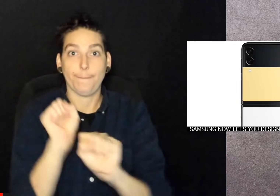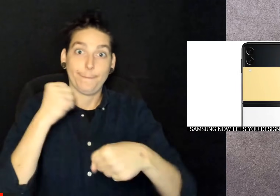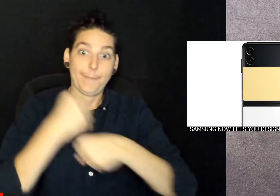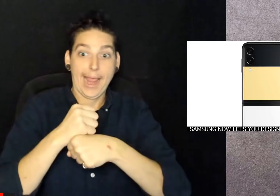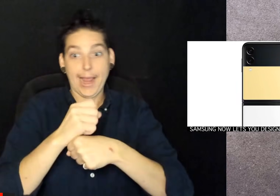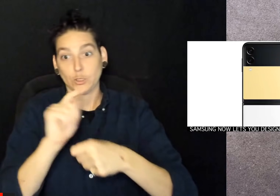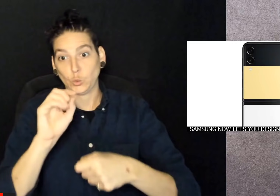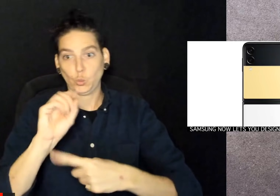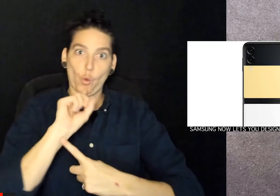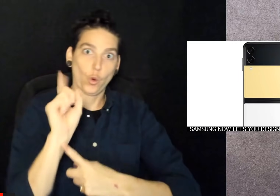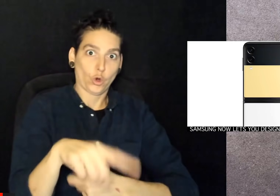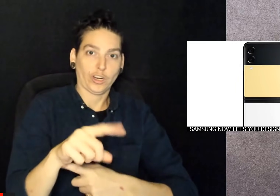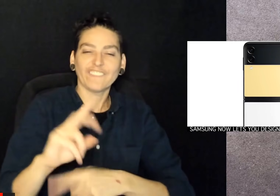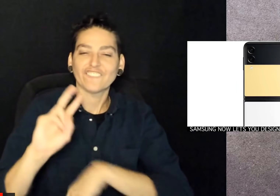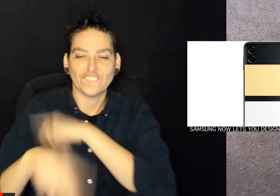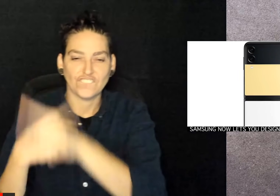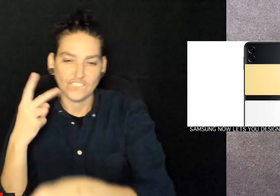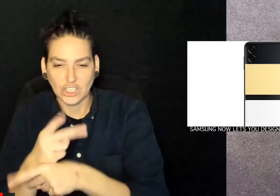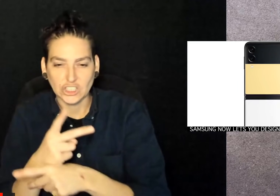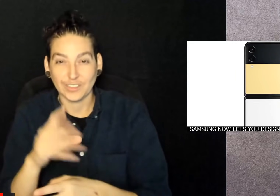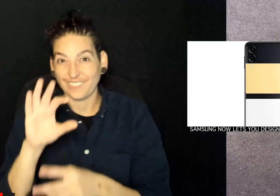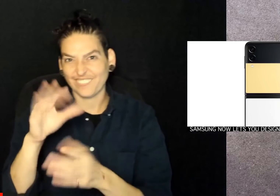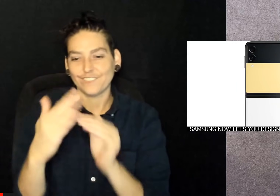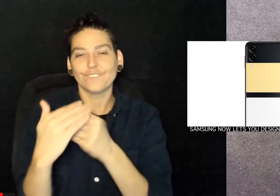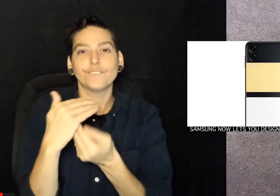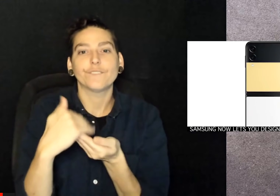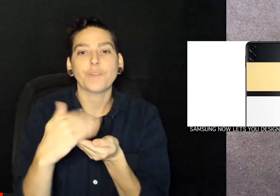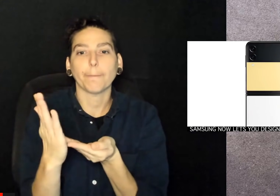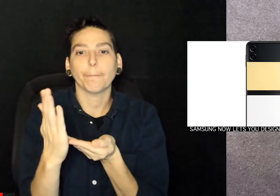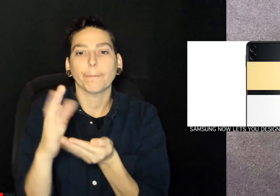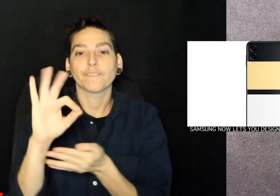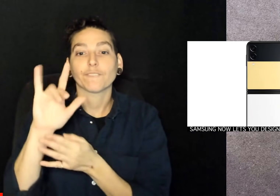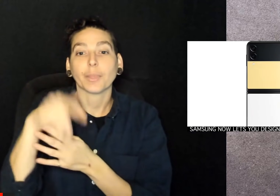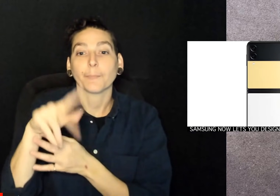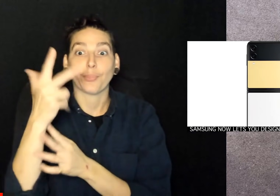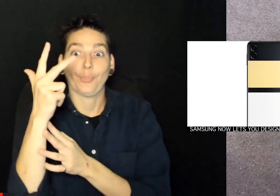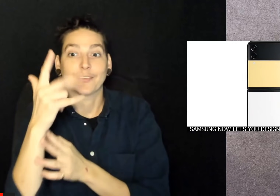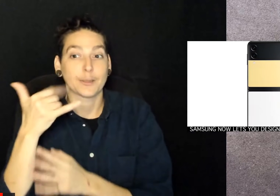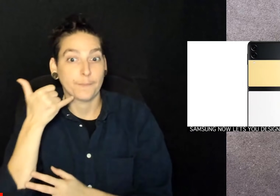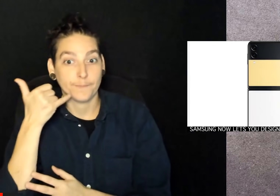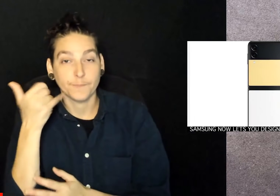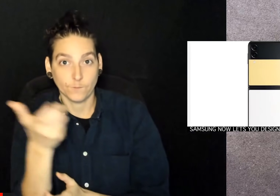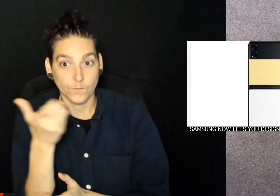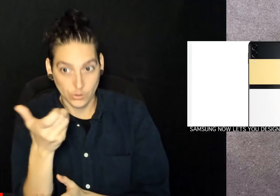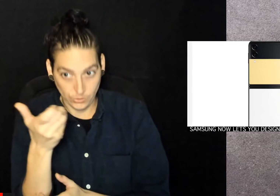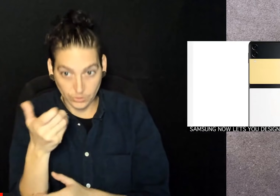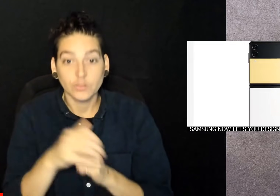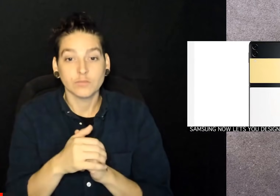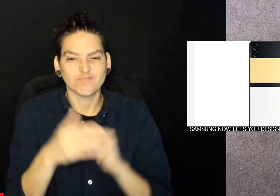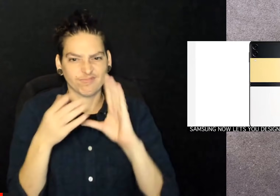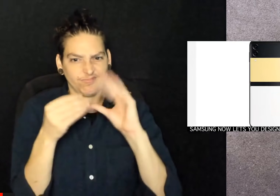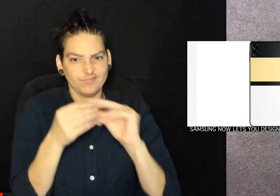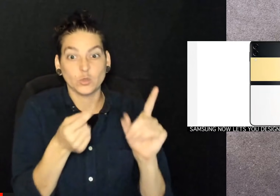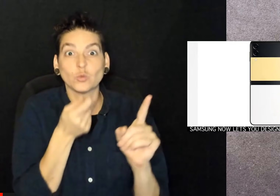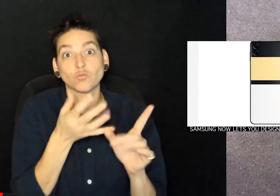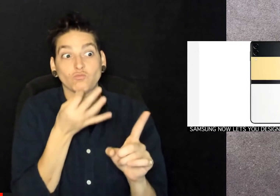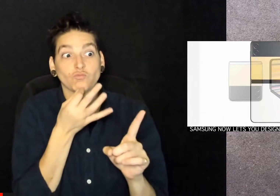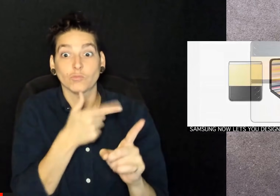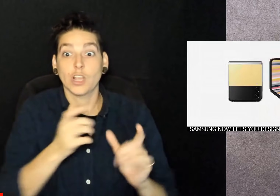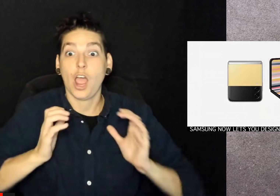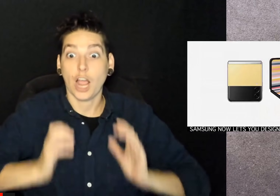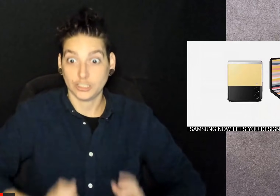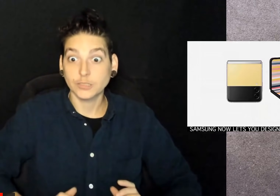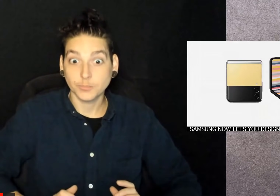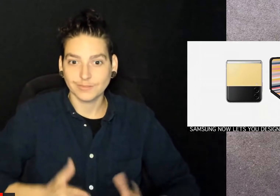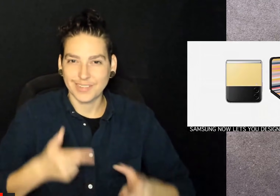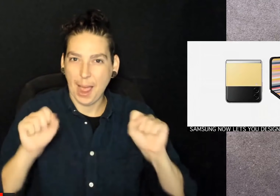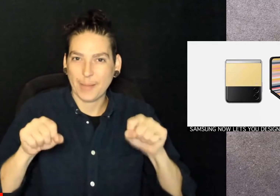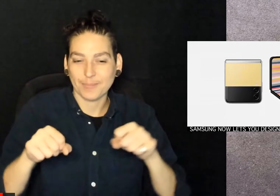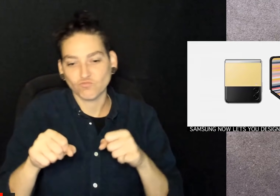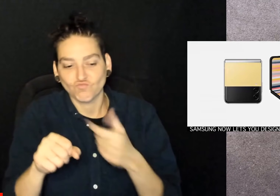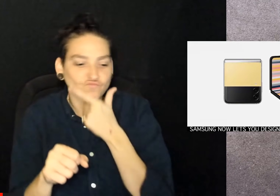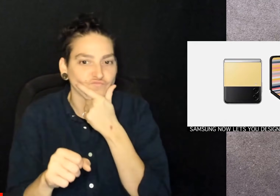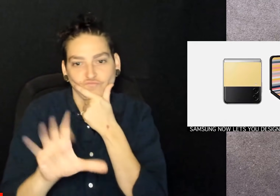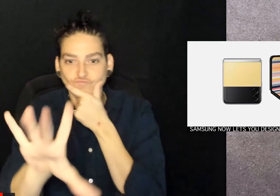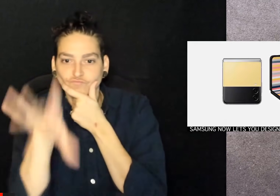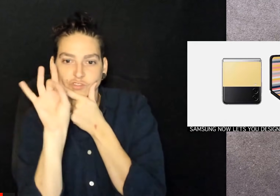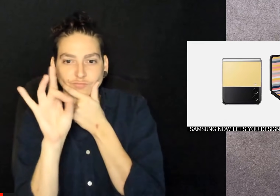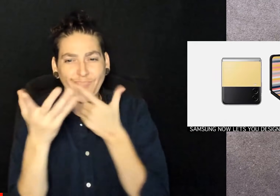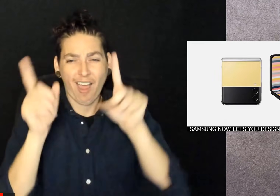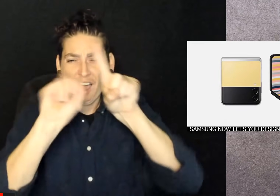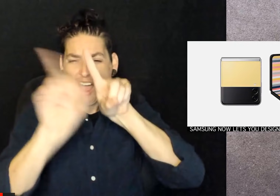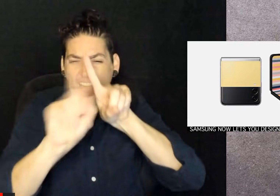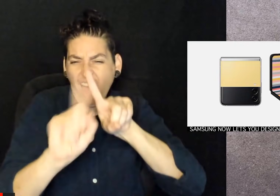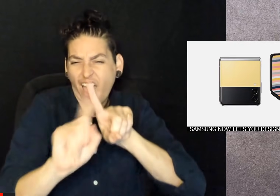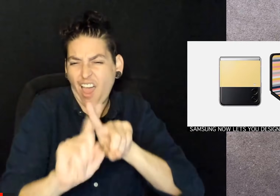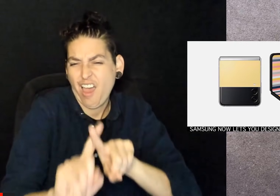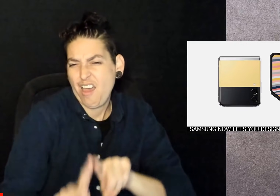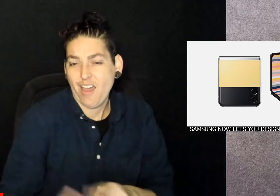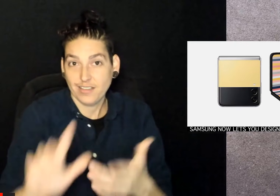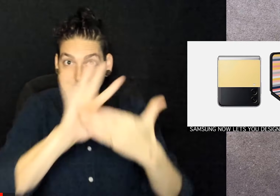the company unveiled a made-to-order version of its flip three smart phone